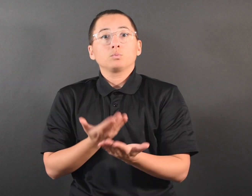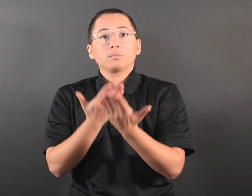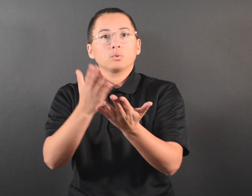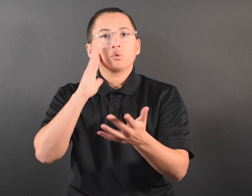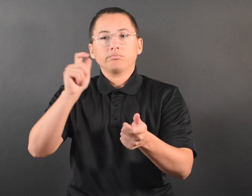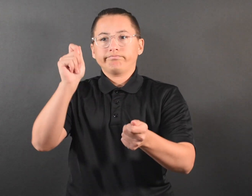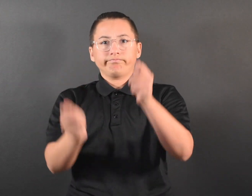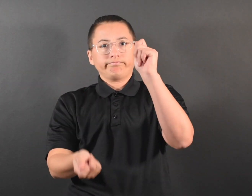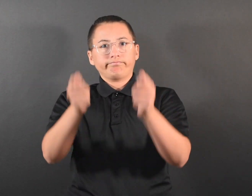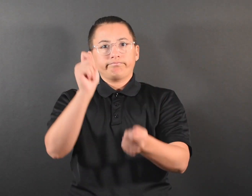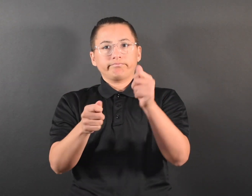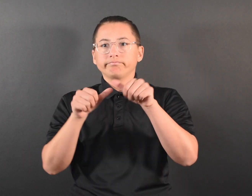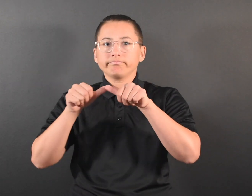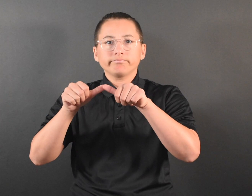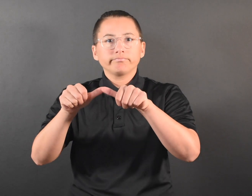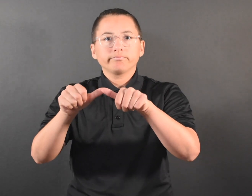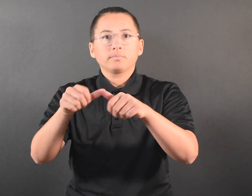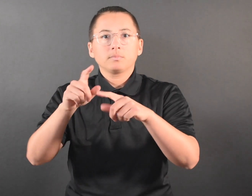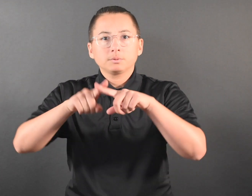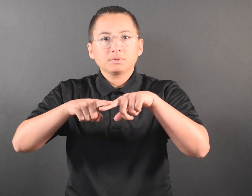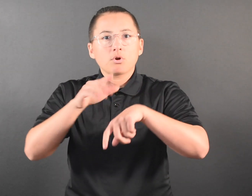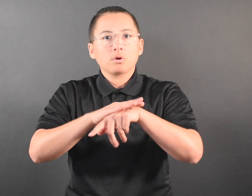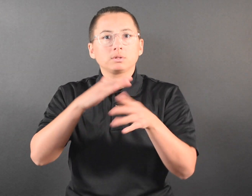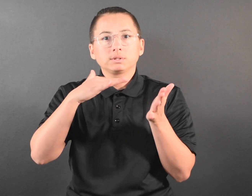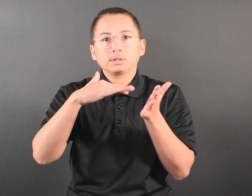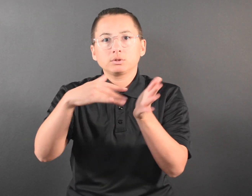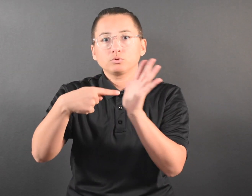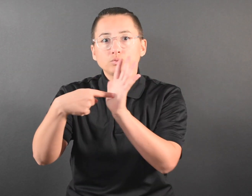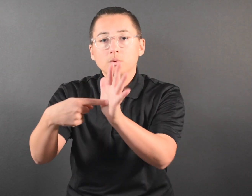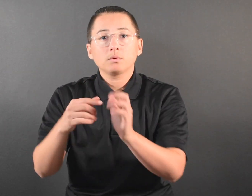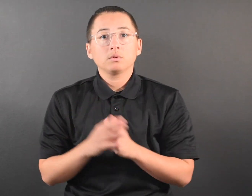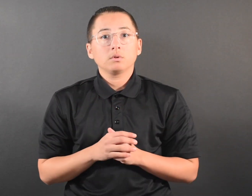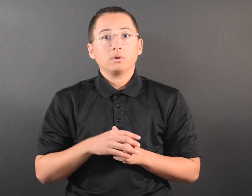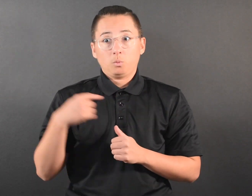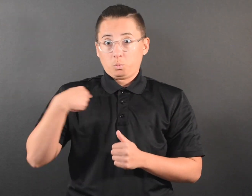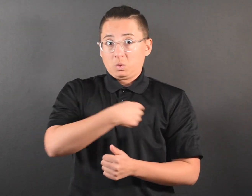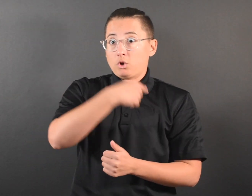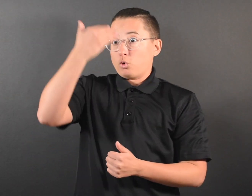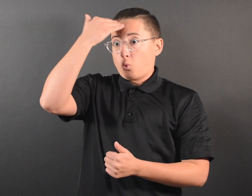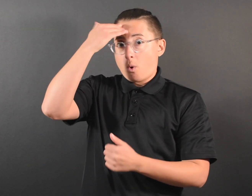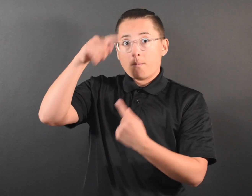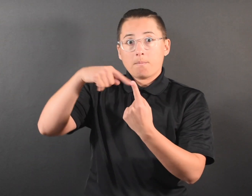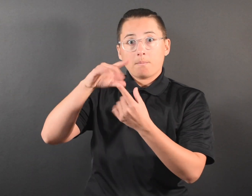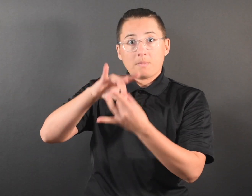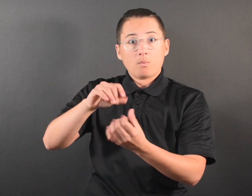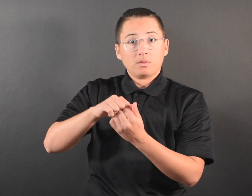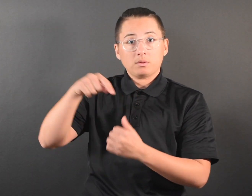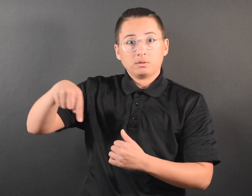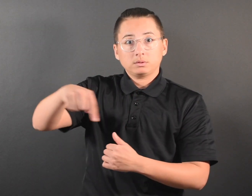Vaccine recommendations will change based on ongoing safety studies. Knowing about these rare